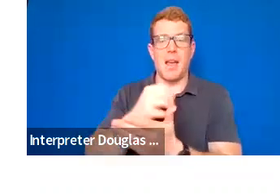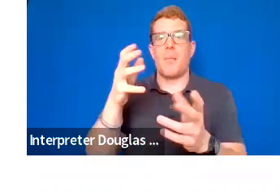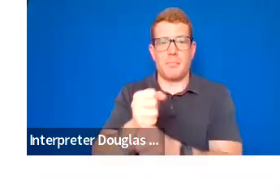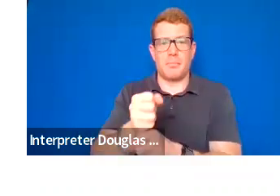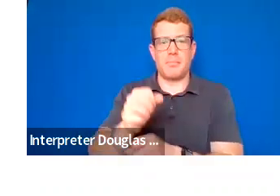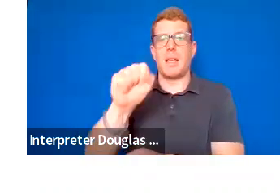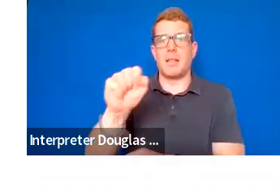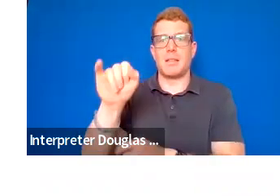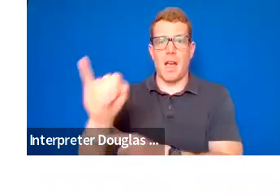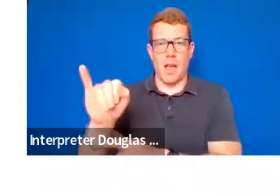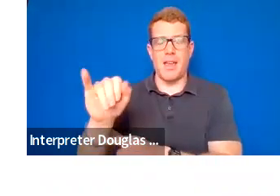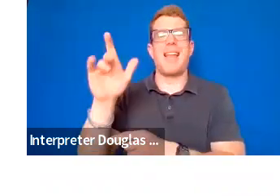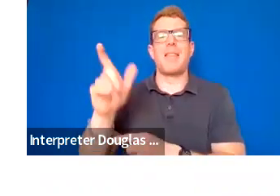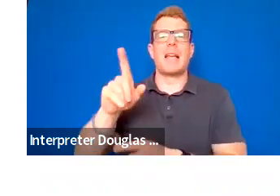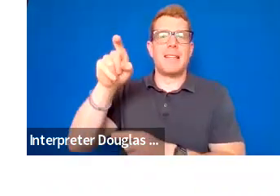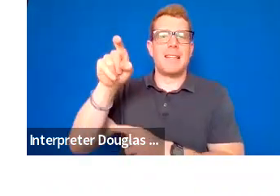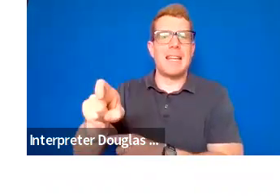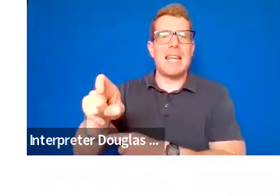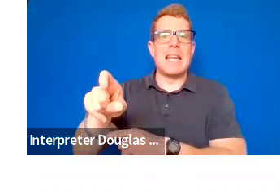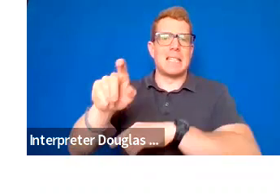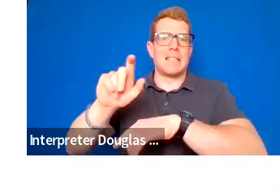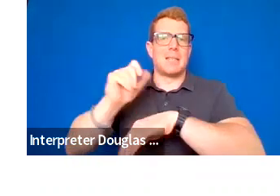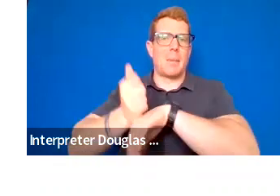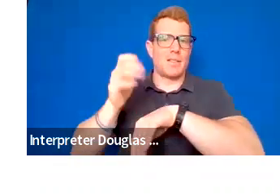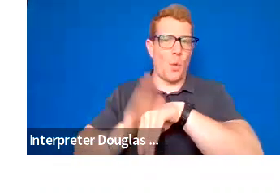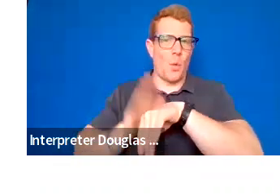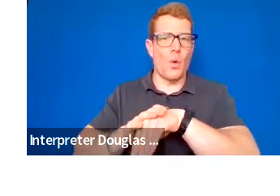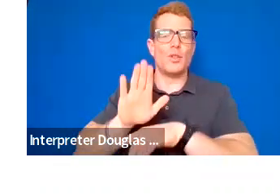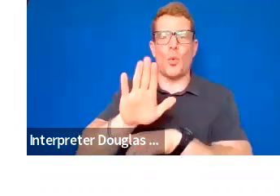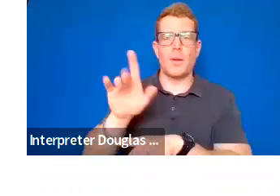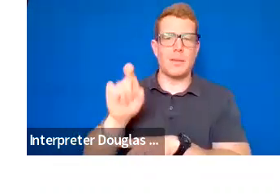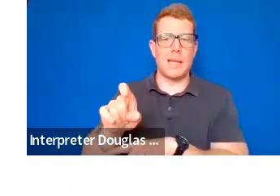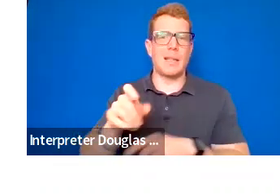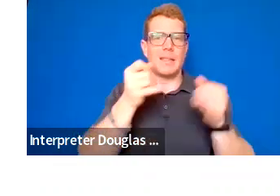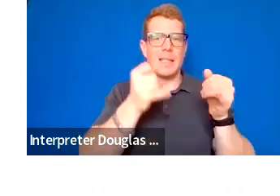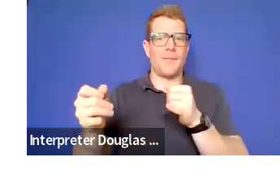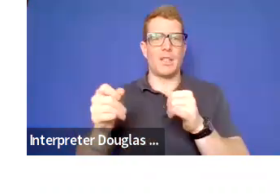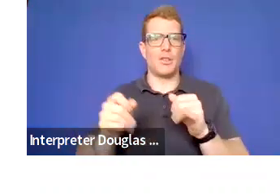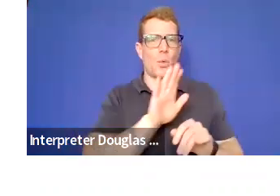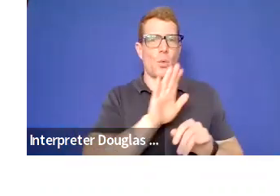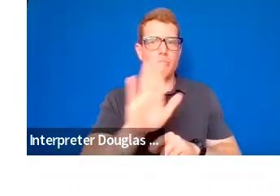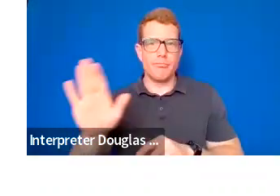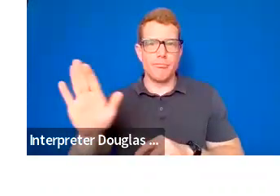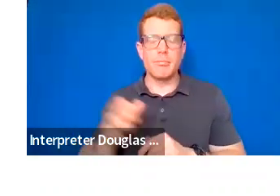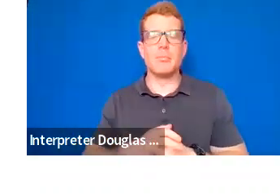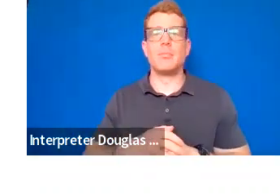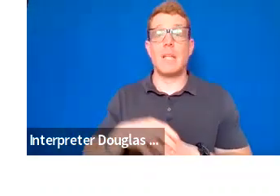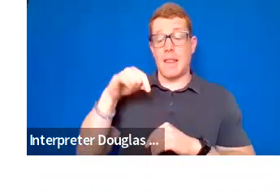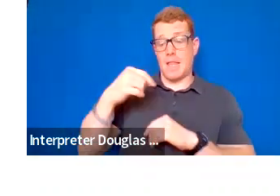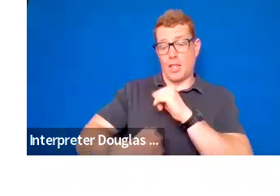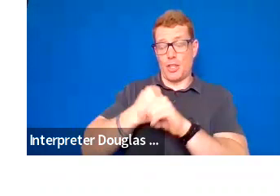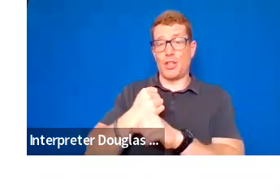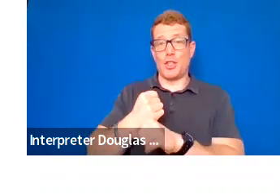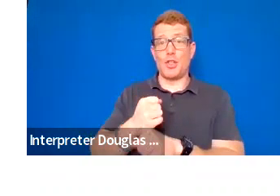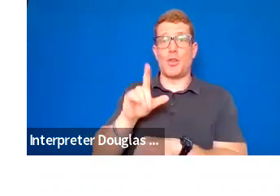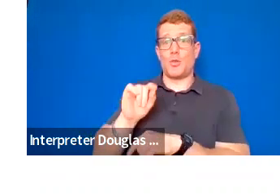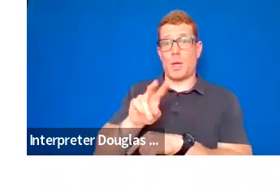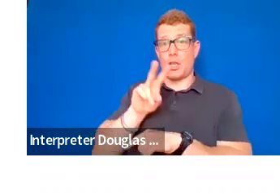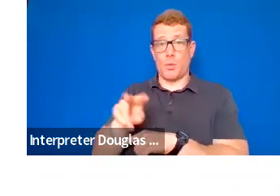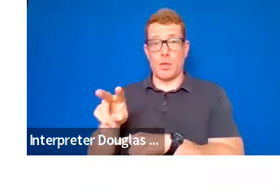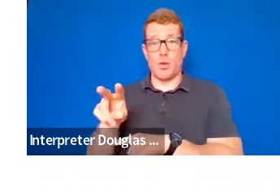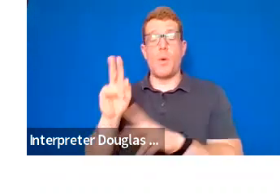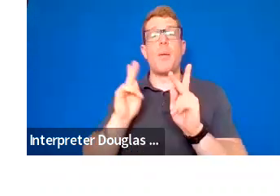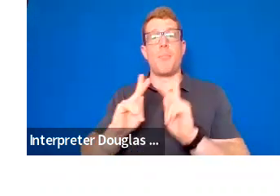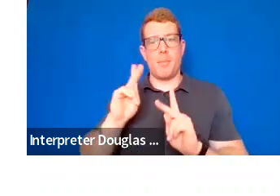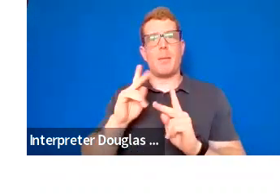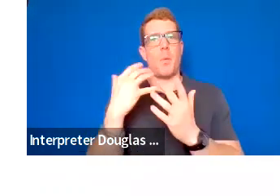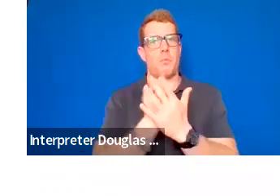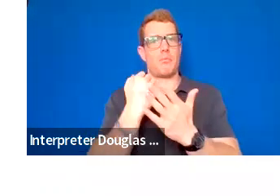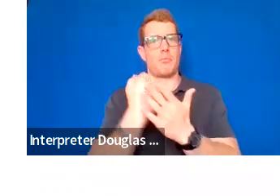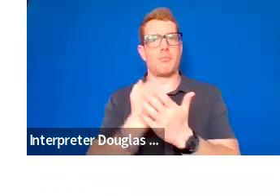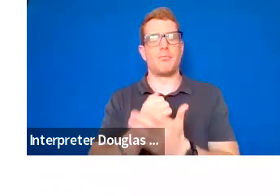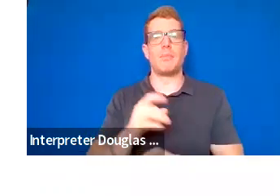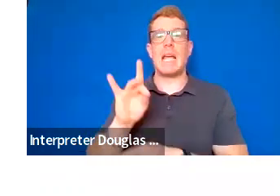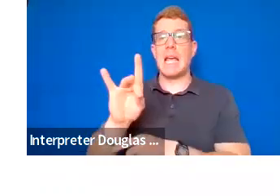That's a needs based benefit. and this year 2022 people are getting $841 if they're at the full rate.